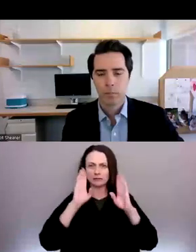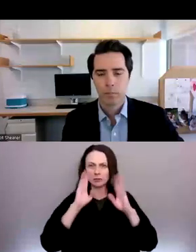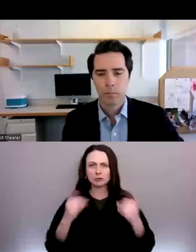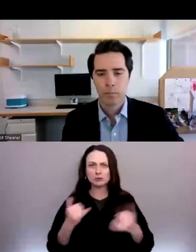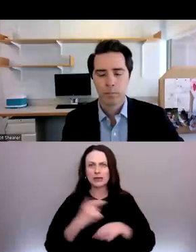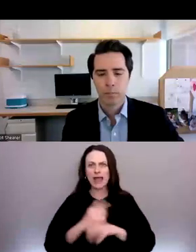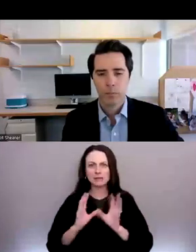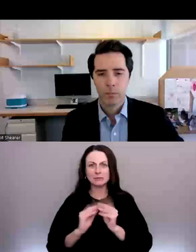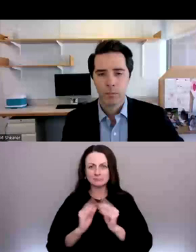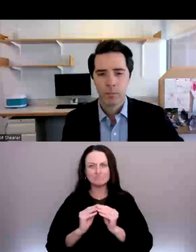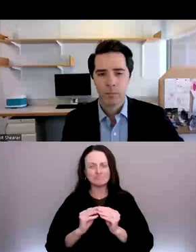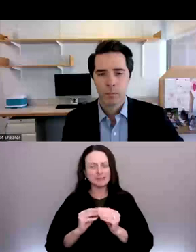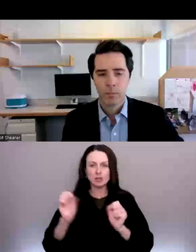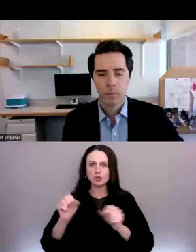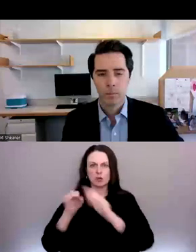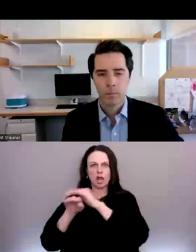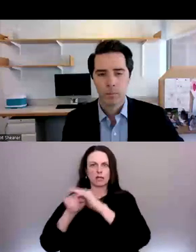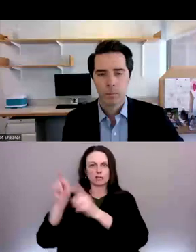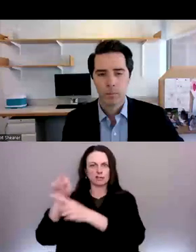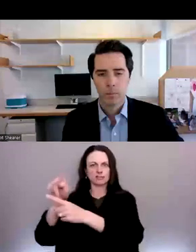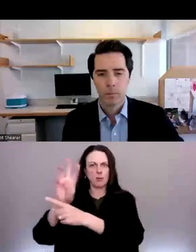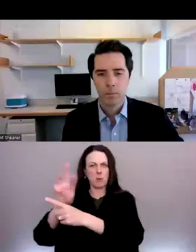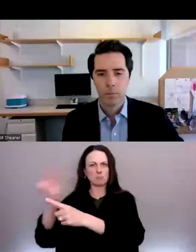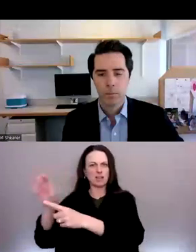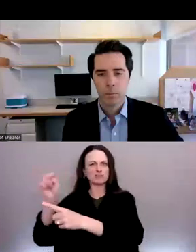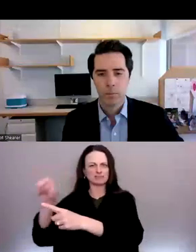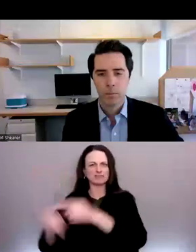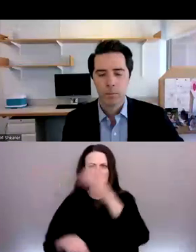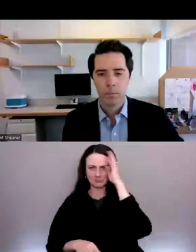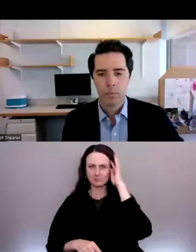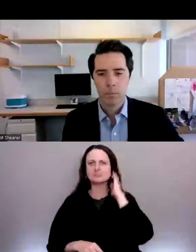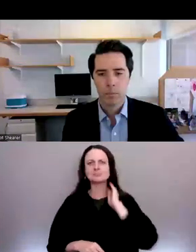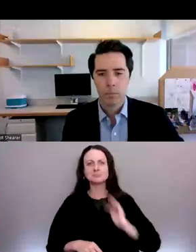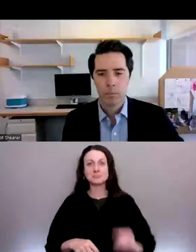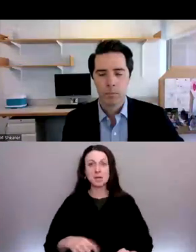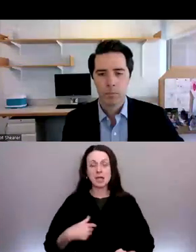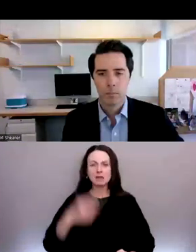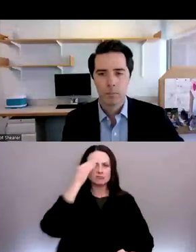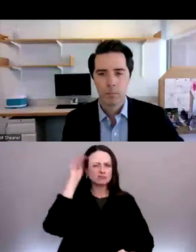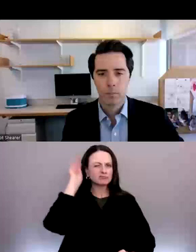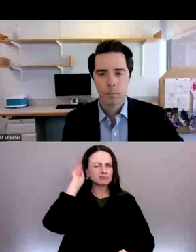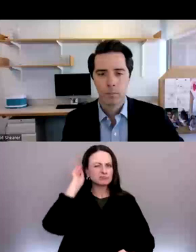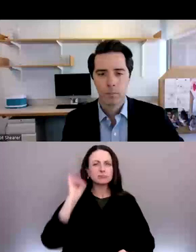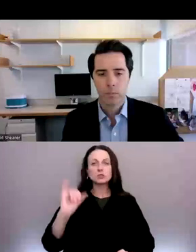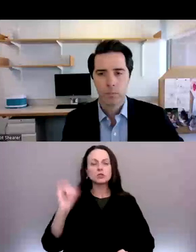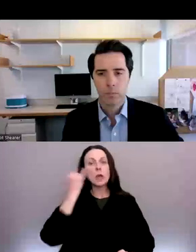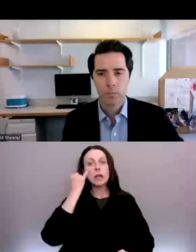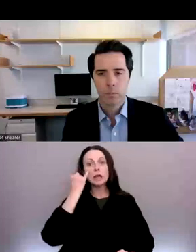you can access it in the next couple of days on our website and keep that in